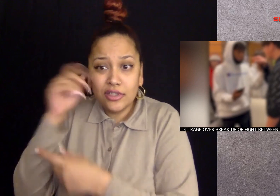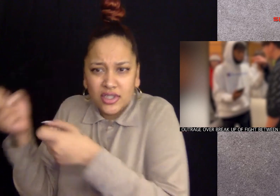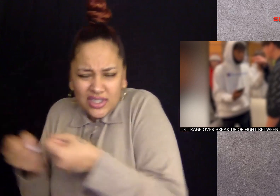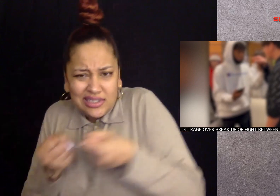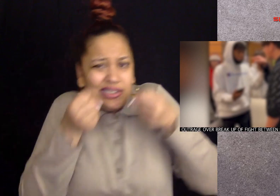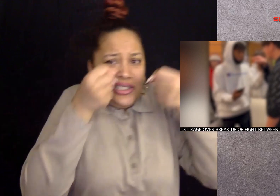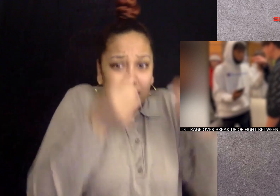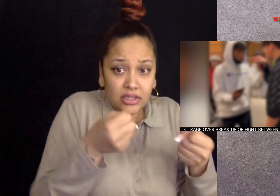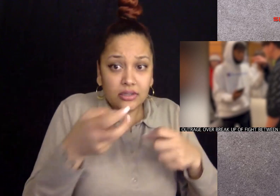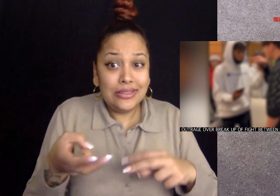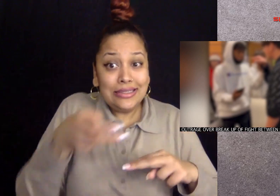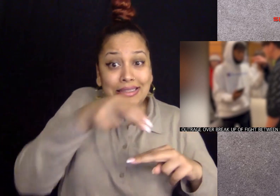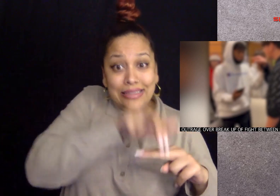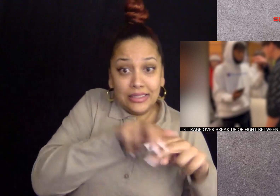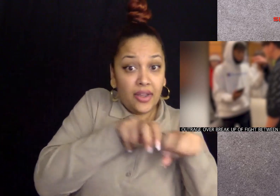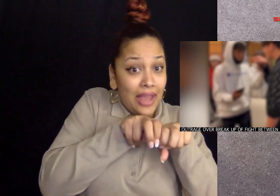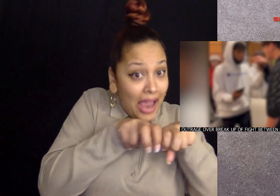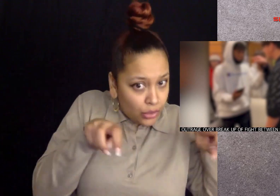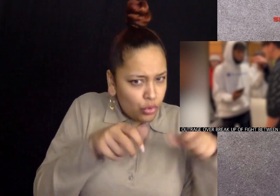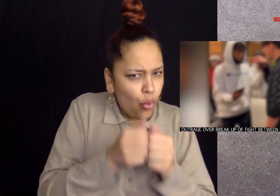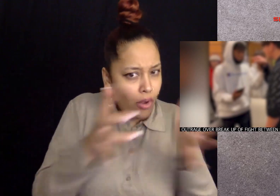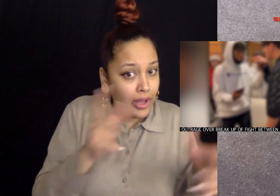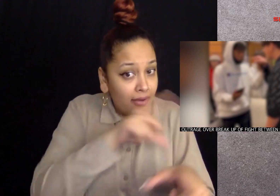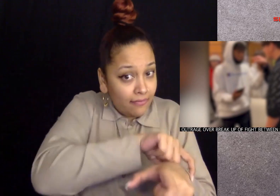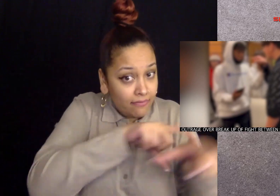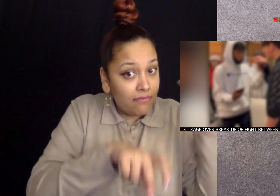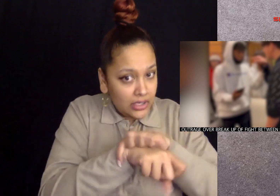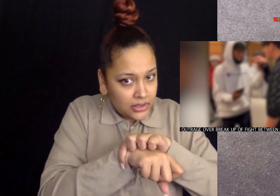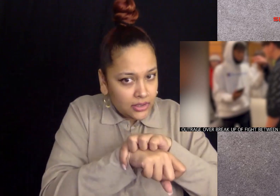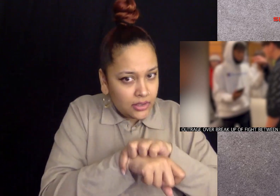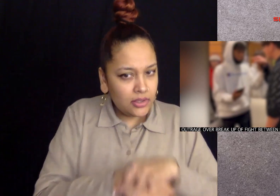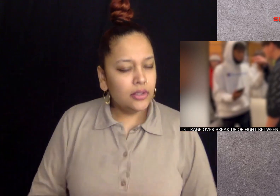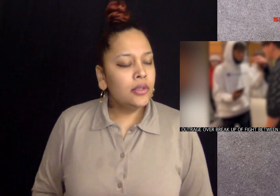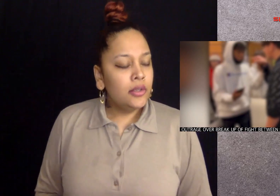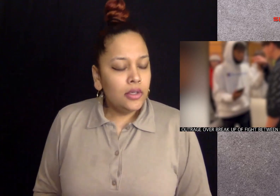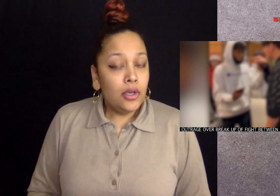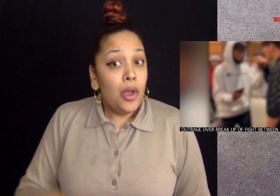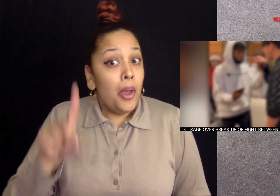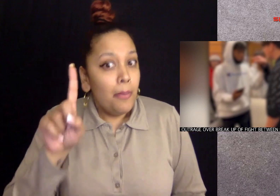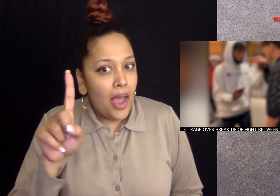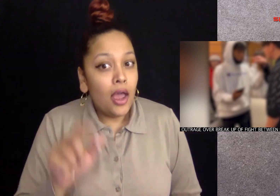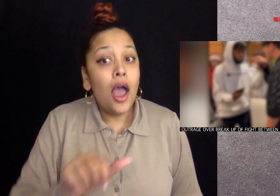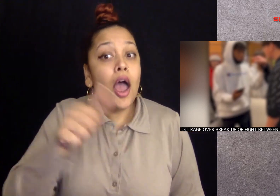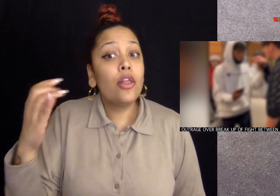female officer pulls the white teen away and sits him on a couch without handcuffs but